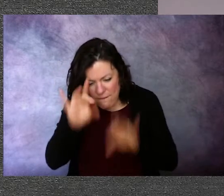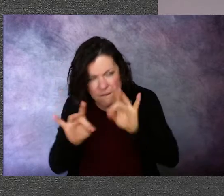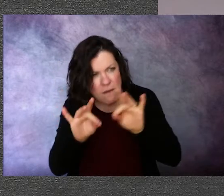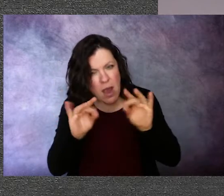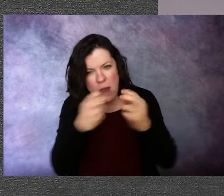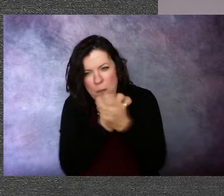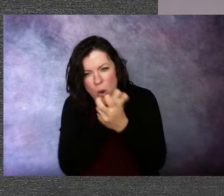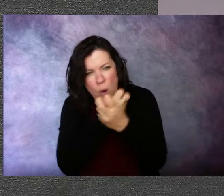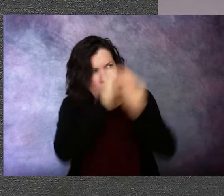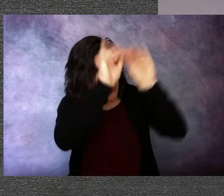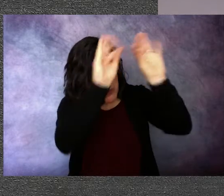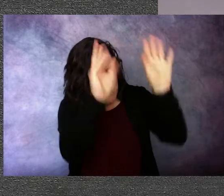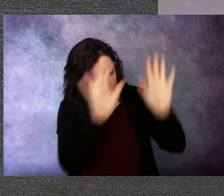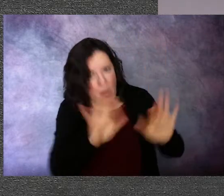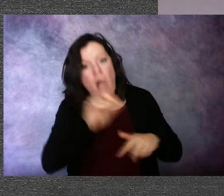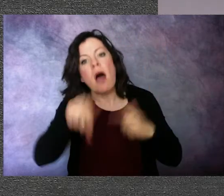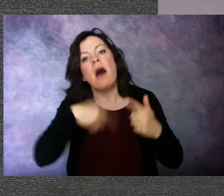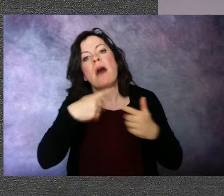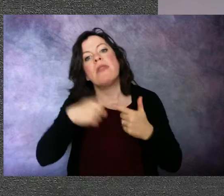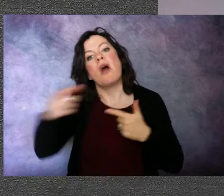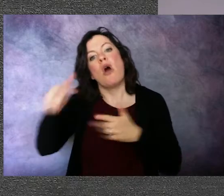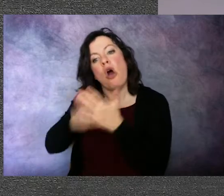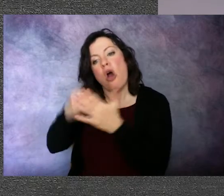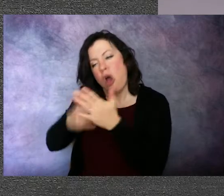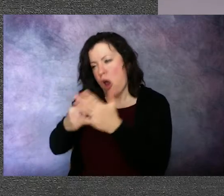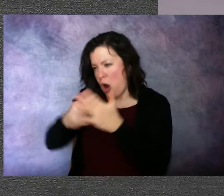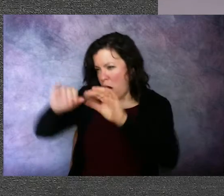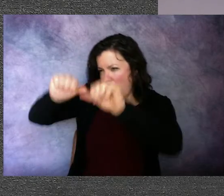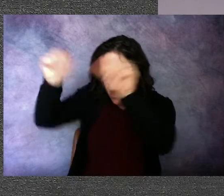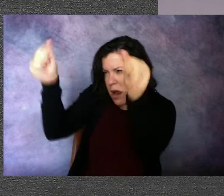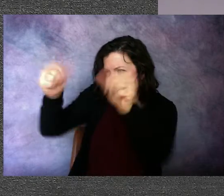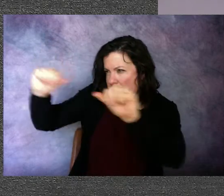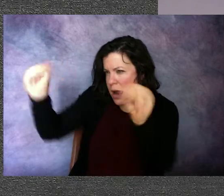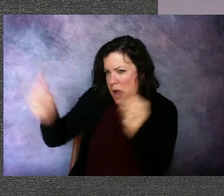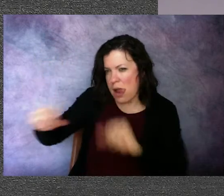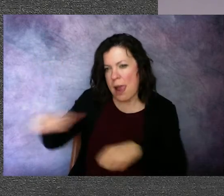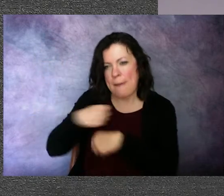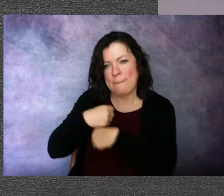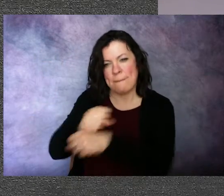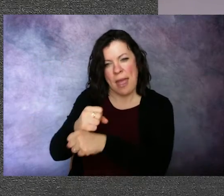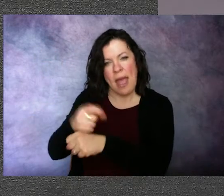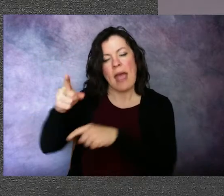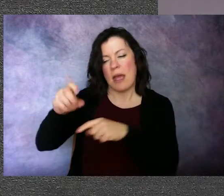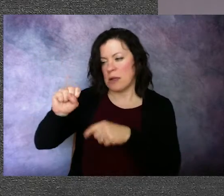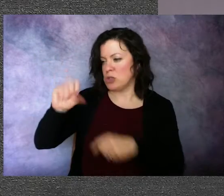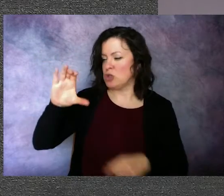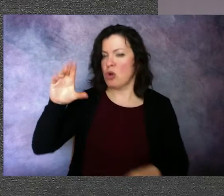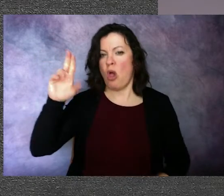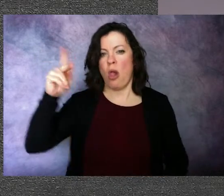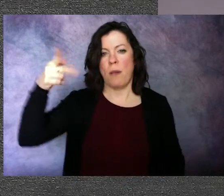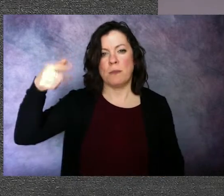or statue of this dinosaur. And a sculpture is something that's three-dimensional. Here's a sculpture.